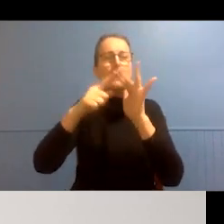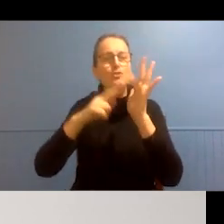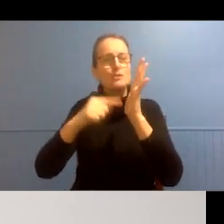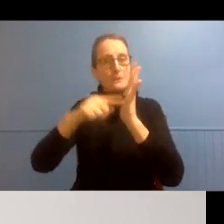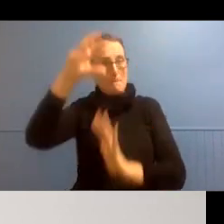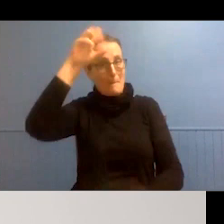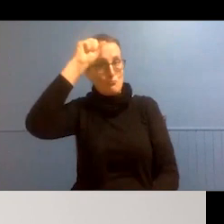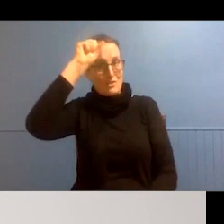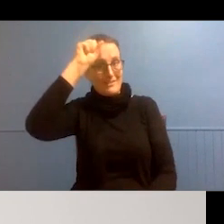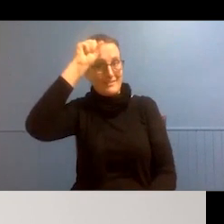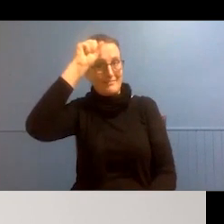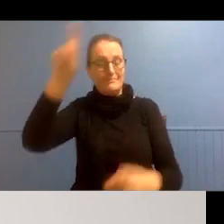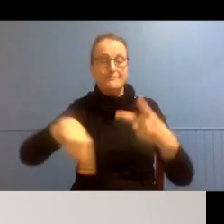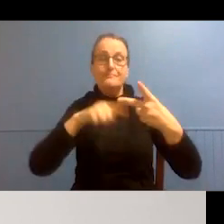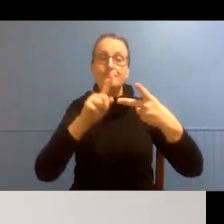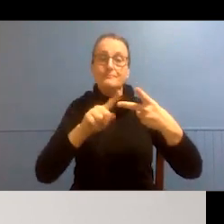Mental models - we all have